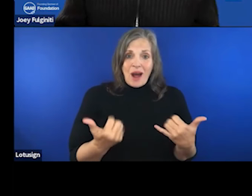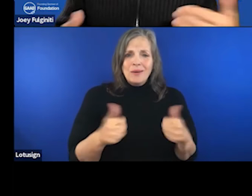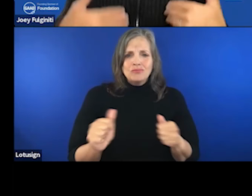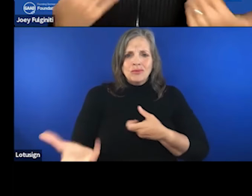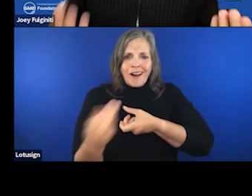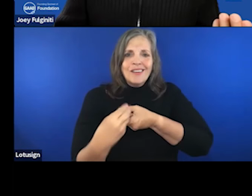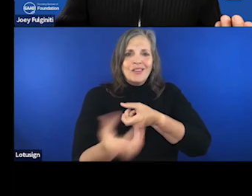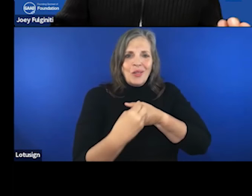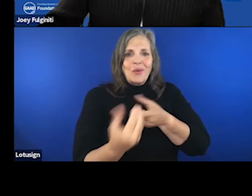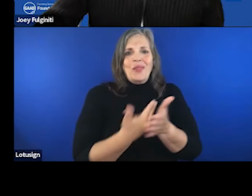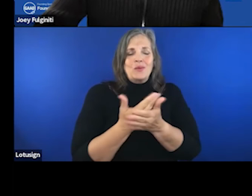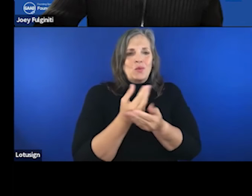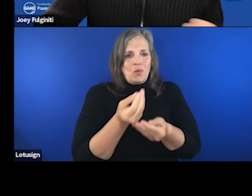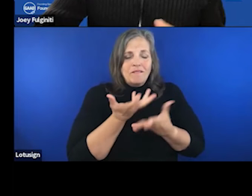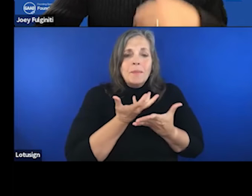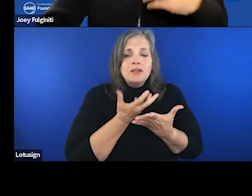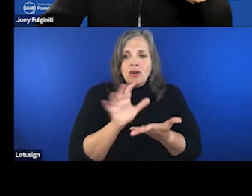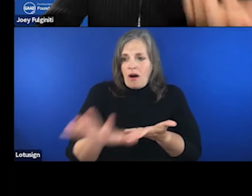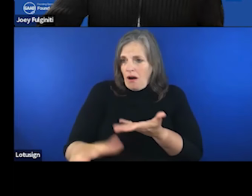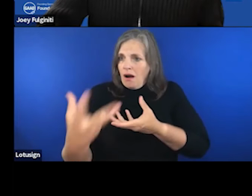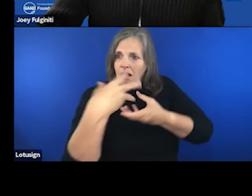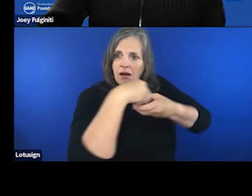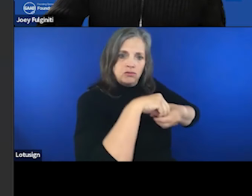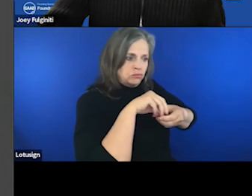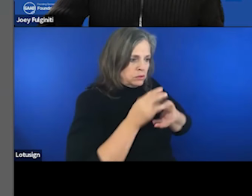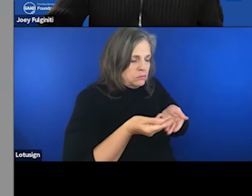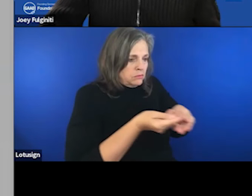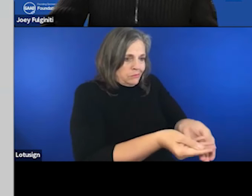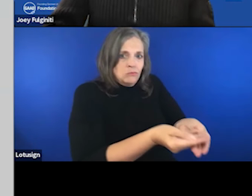this newfound knowledge into my team and these are some of the ways I've gone about doing it so